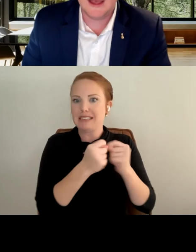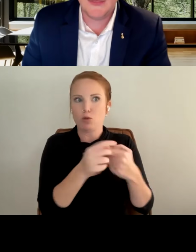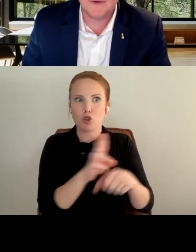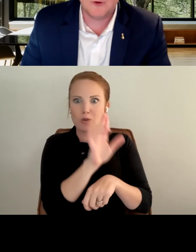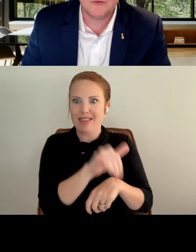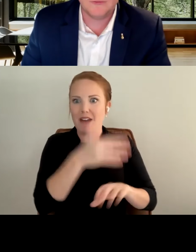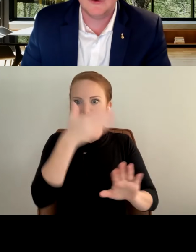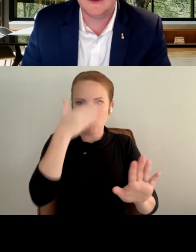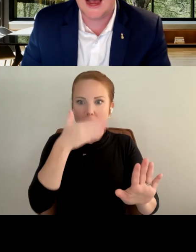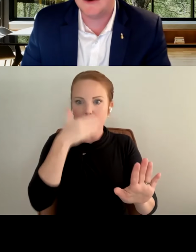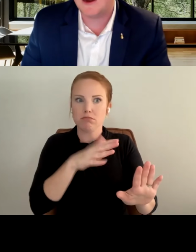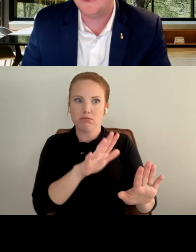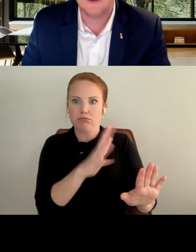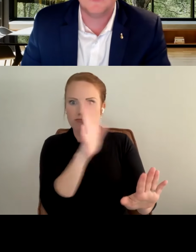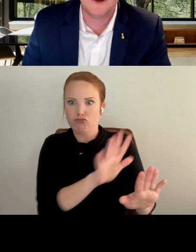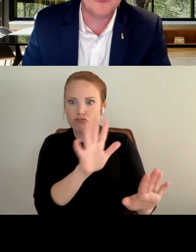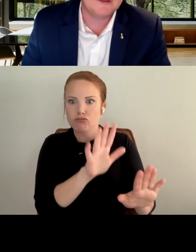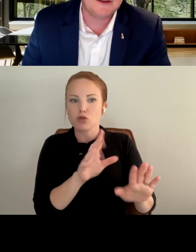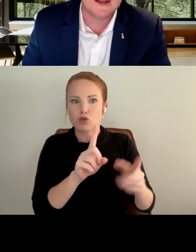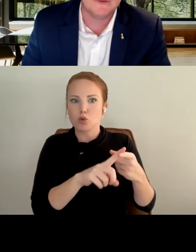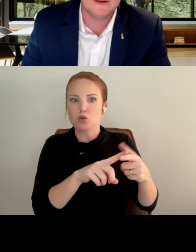And then, of course, there's to hire a contract for your specific needs.